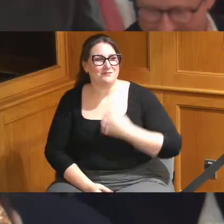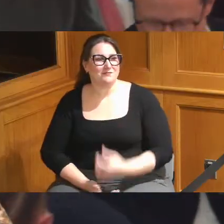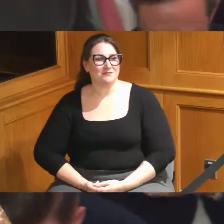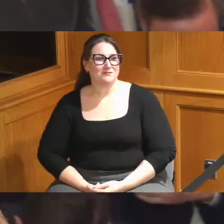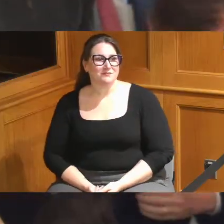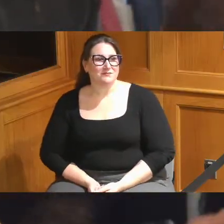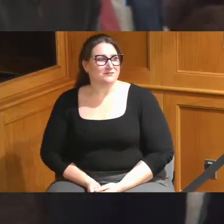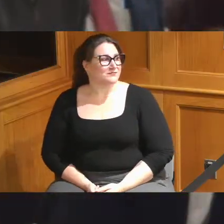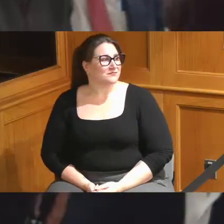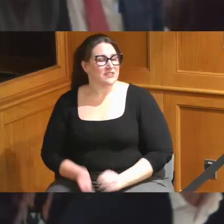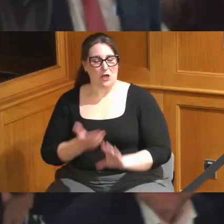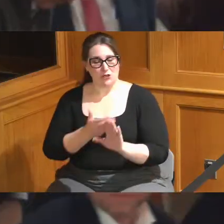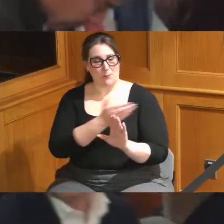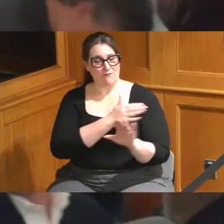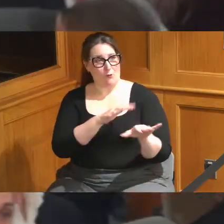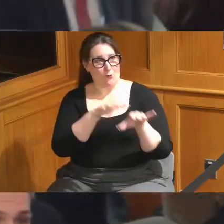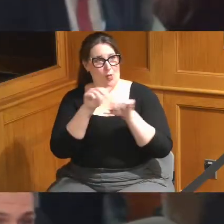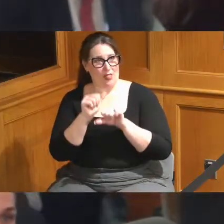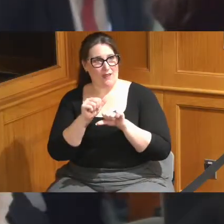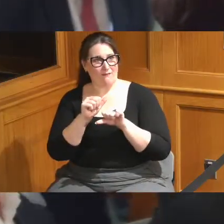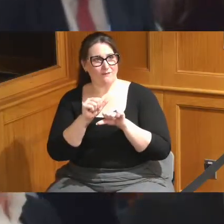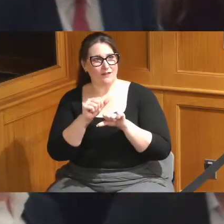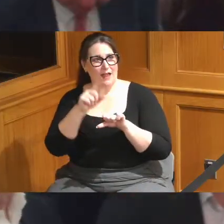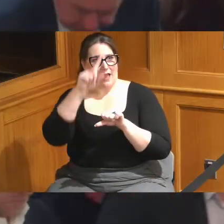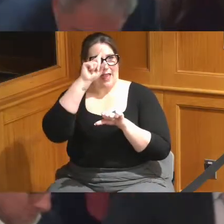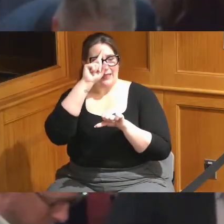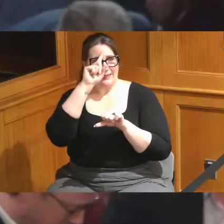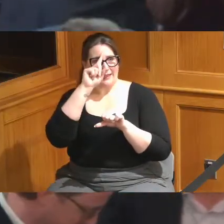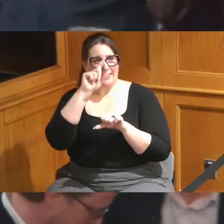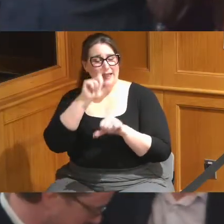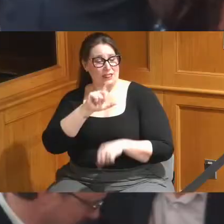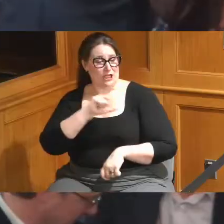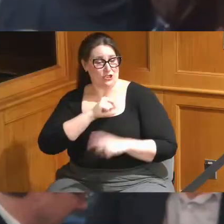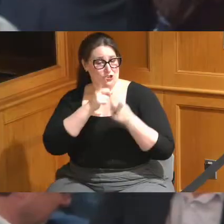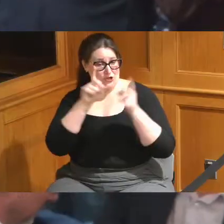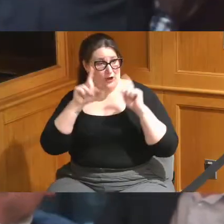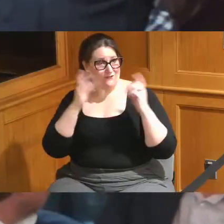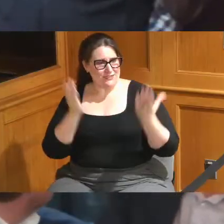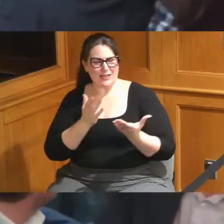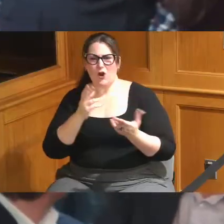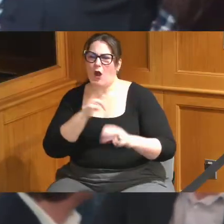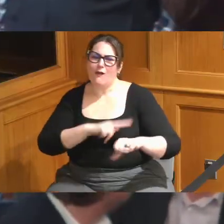So before you go, I believe the Sheriff is in the back. Sheriff, of course, you should come up